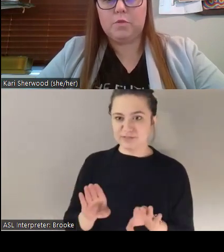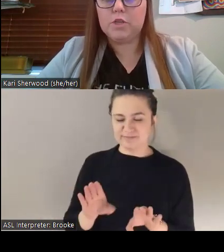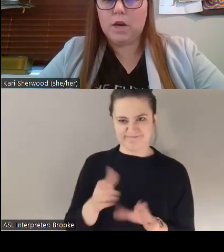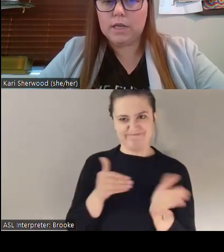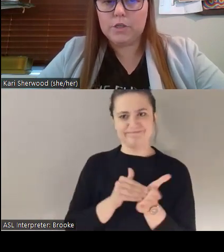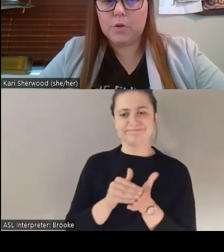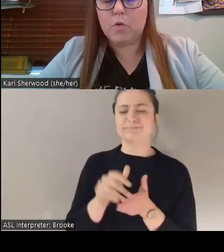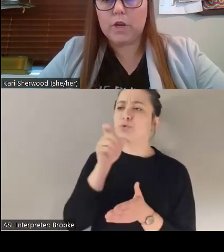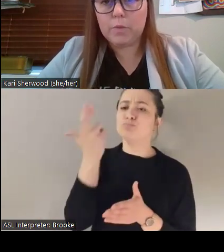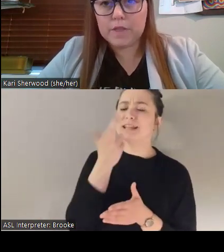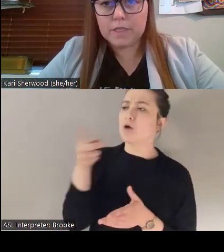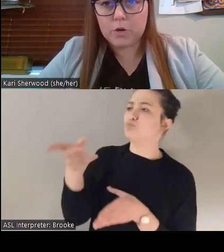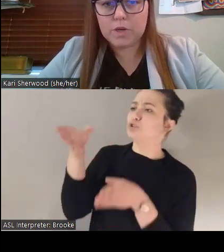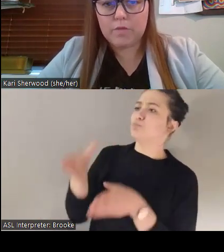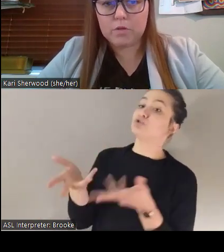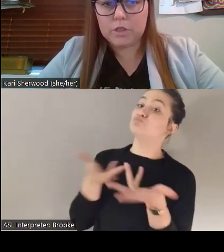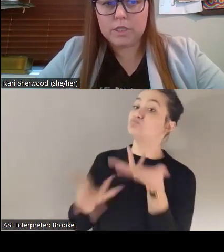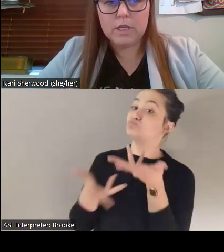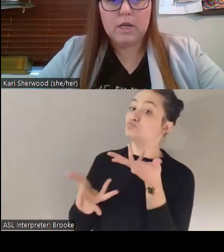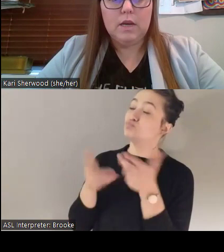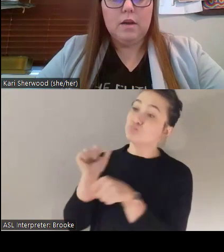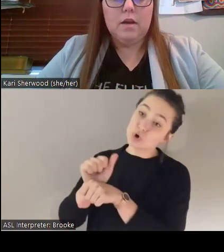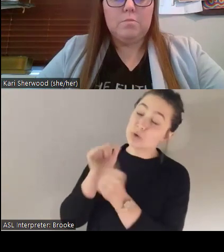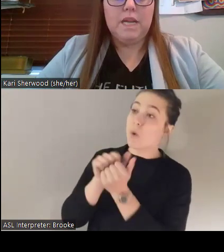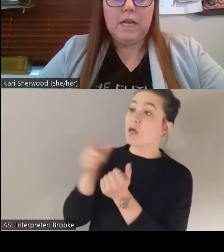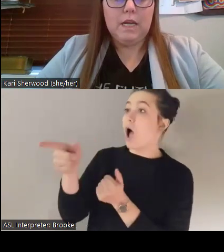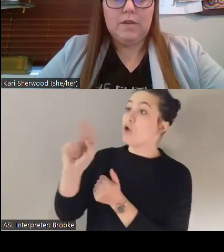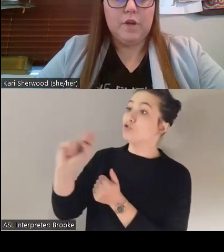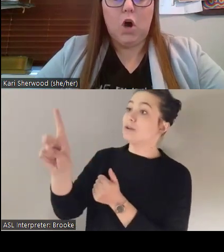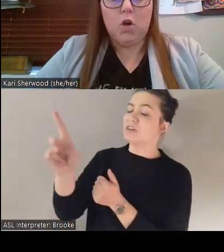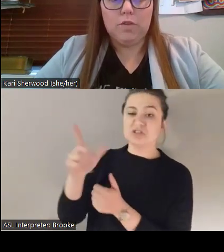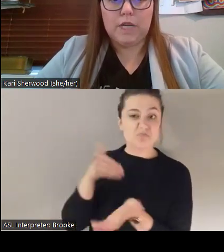the person we're talking to or working with is neurodivergent. Many, if not all, of the